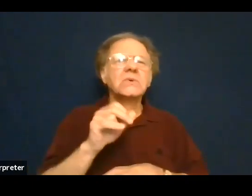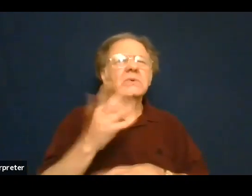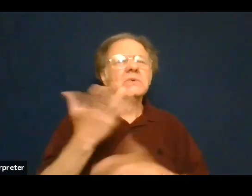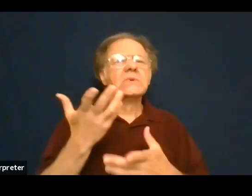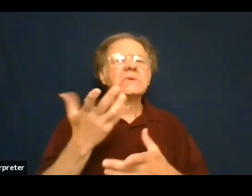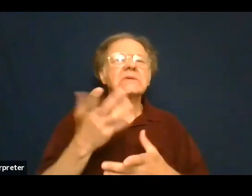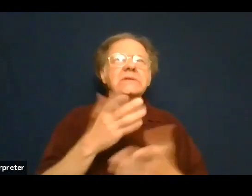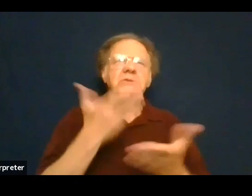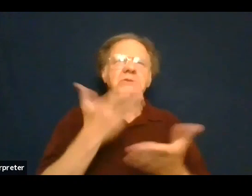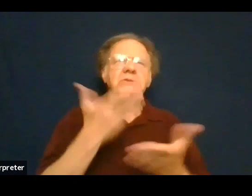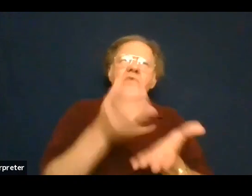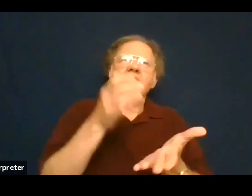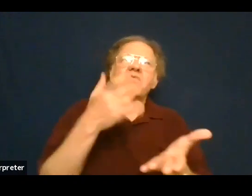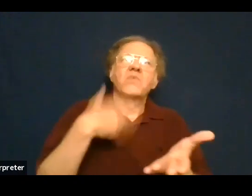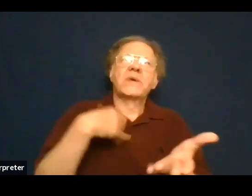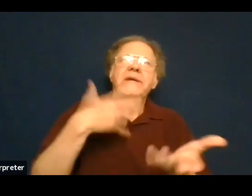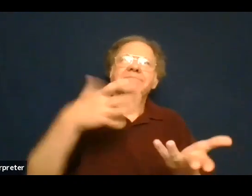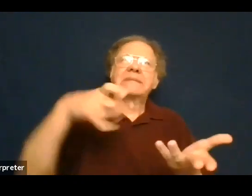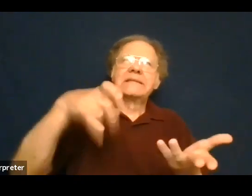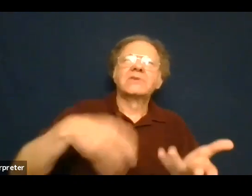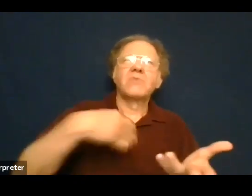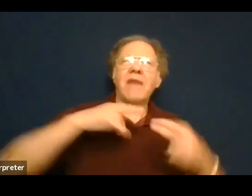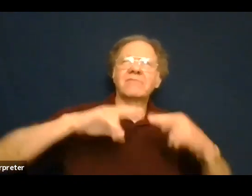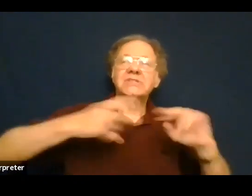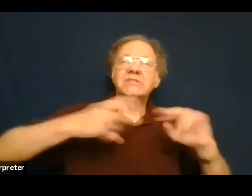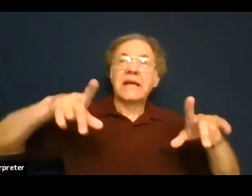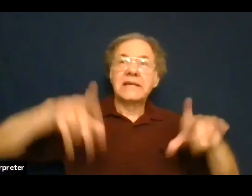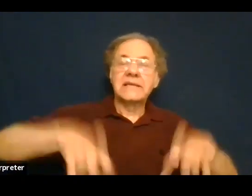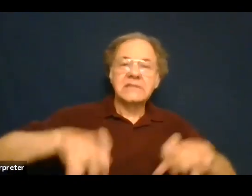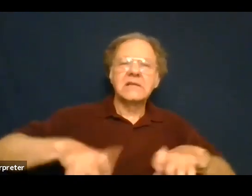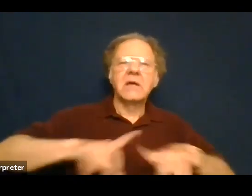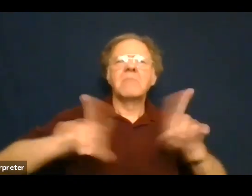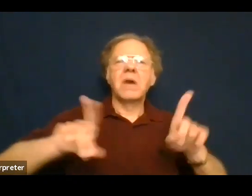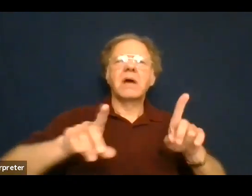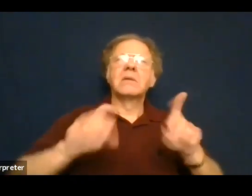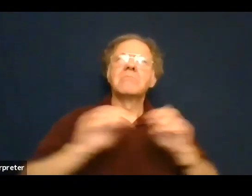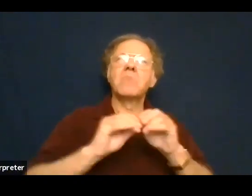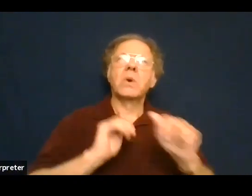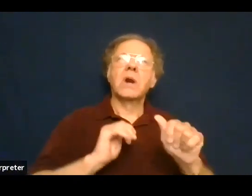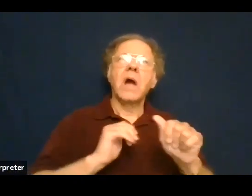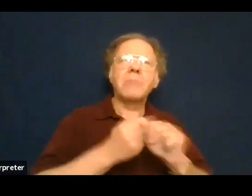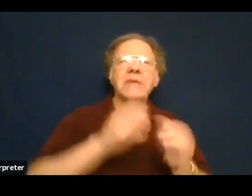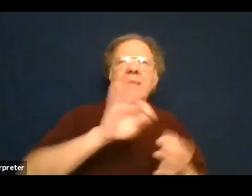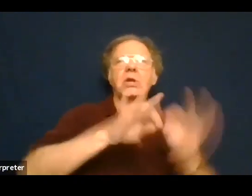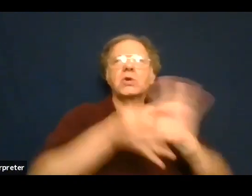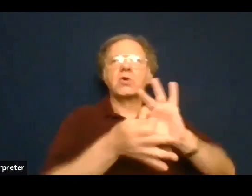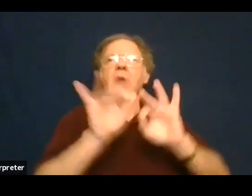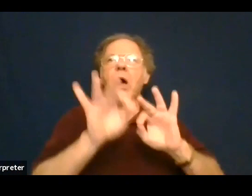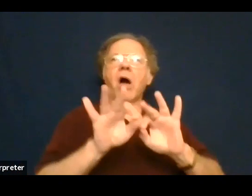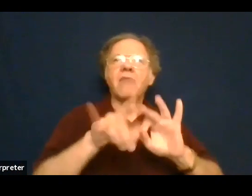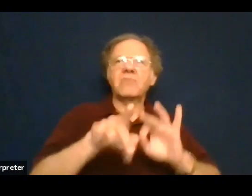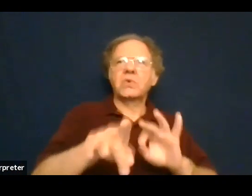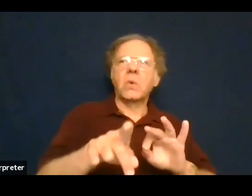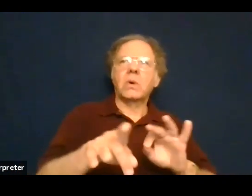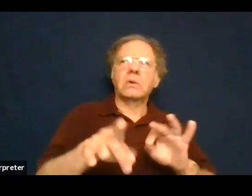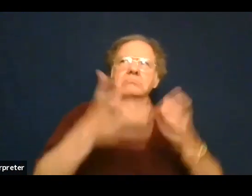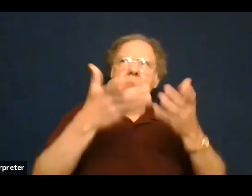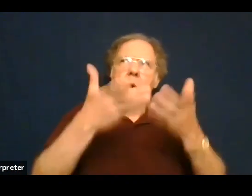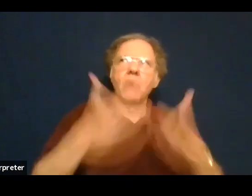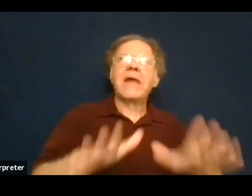not just genetic testing, but updating interpretation of the tests that you might already have had. I think we're at the end of our time,